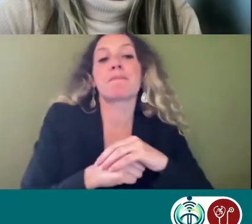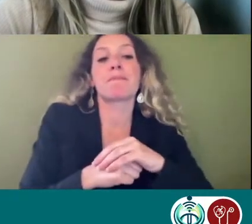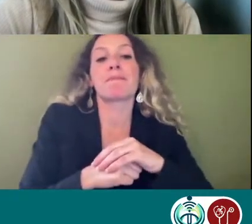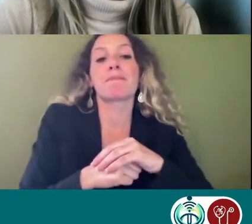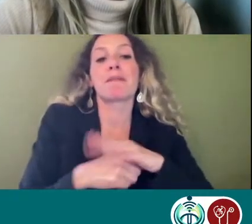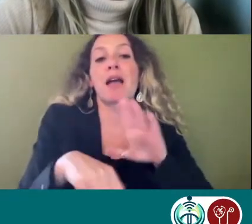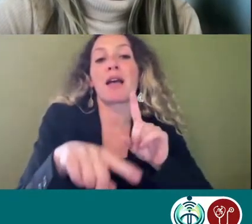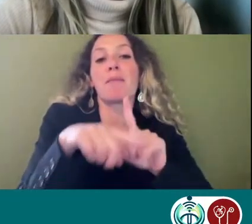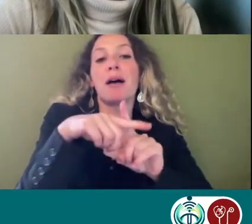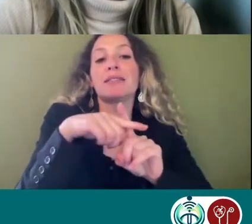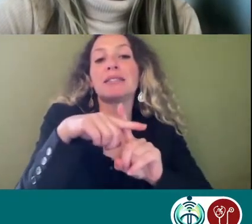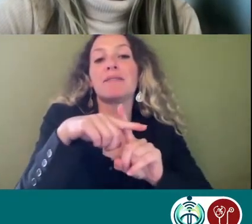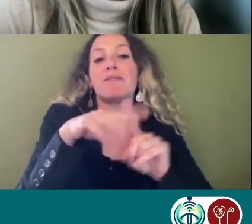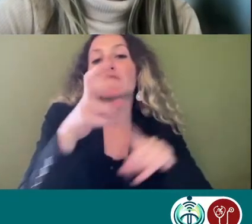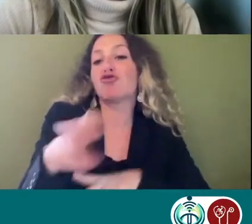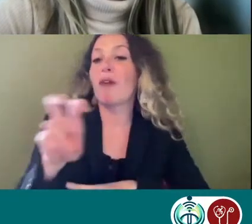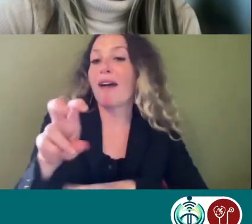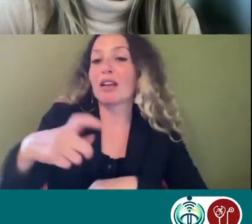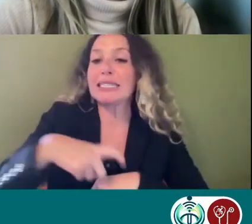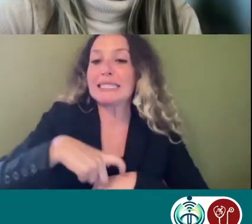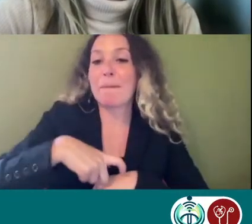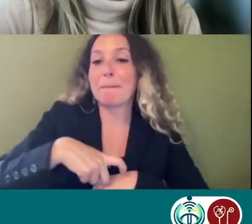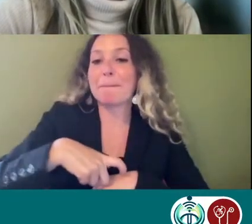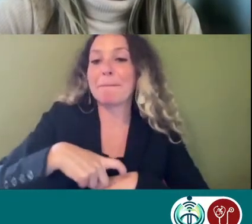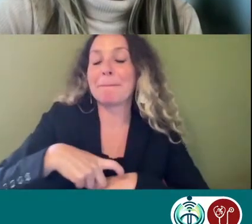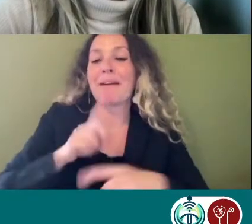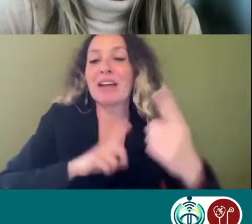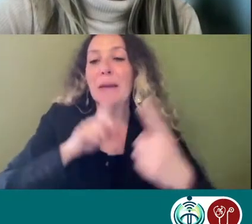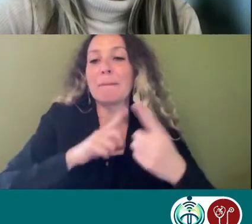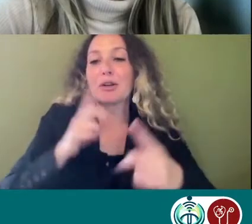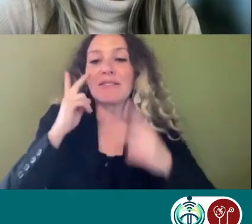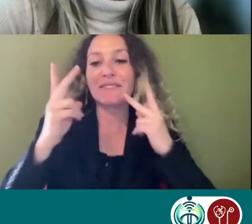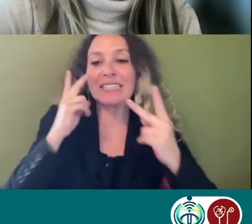travel and time of in-person visits. This was especially true for people with autism